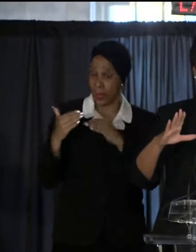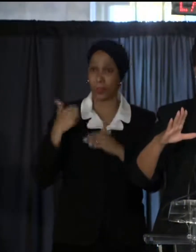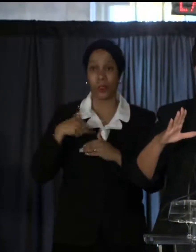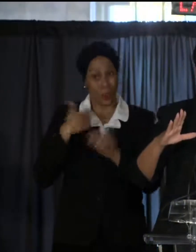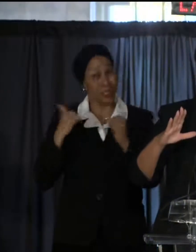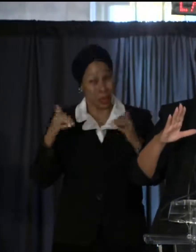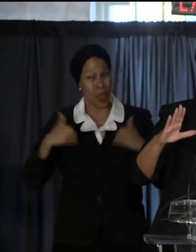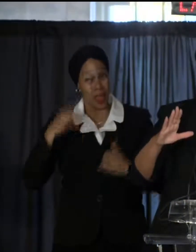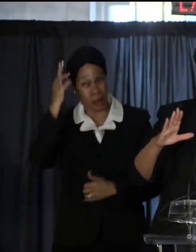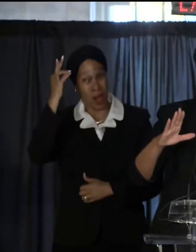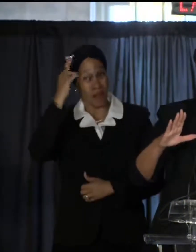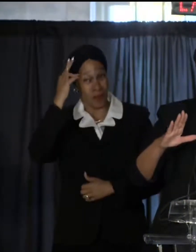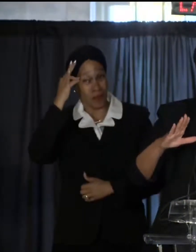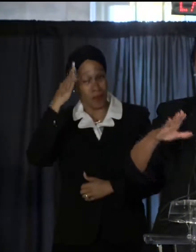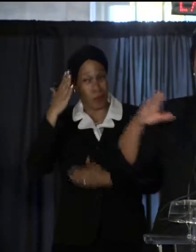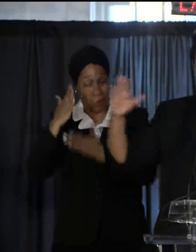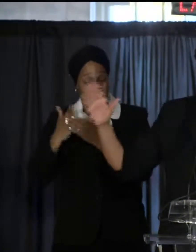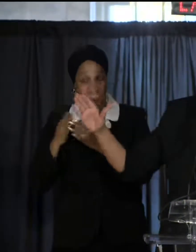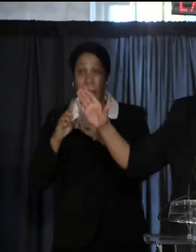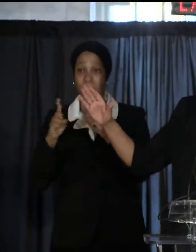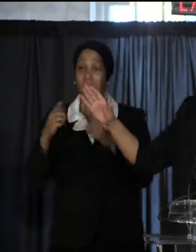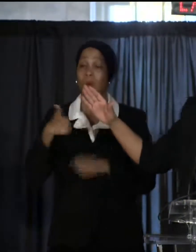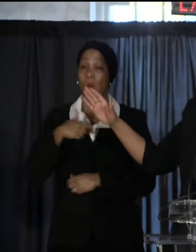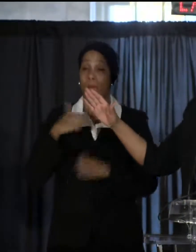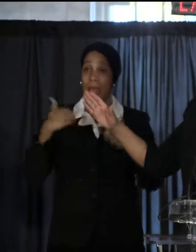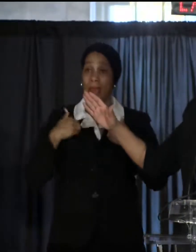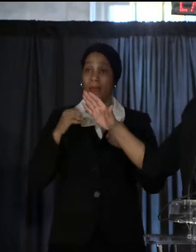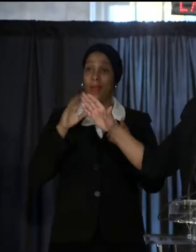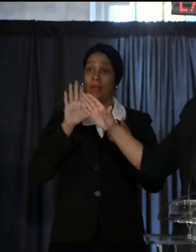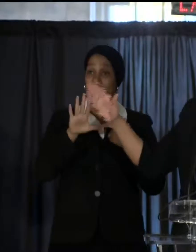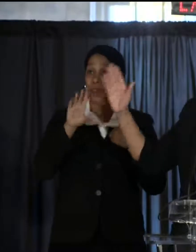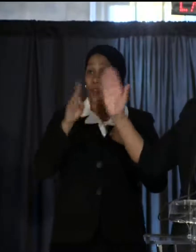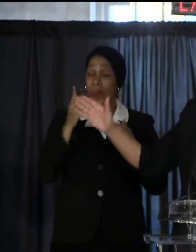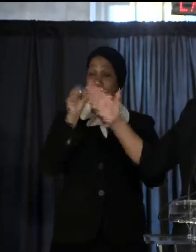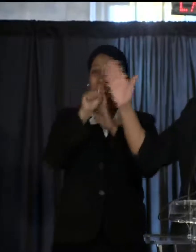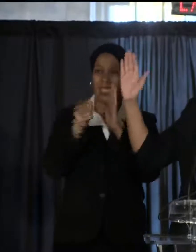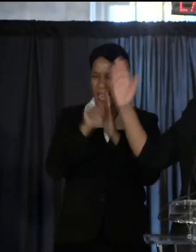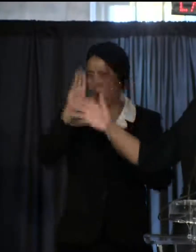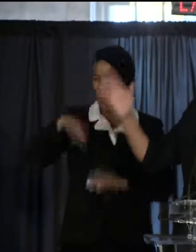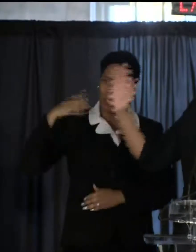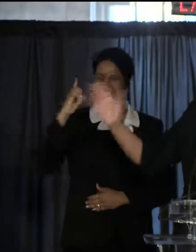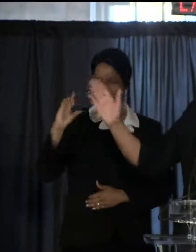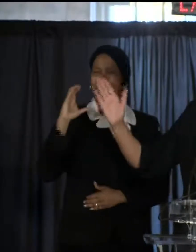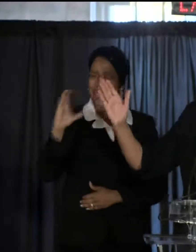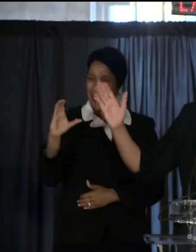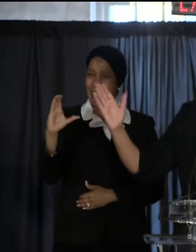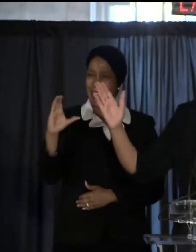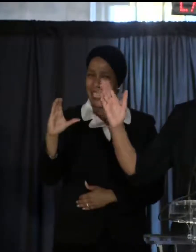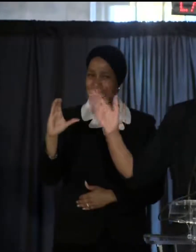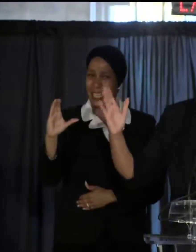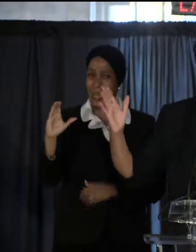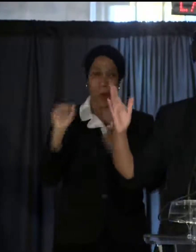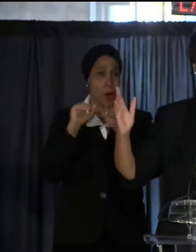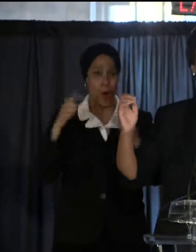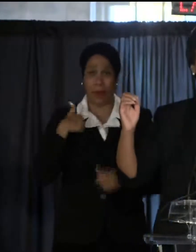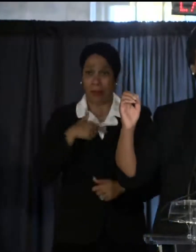FEDERAL DISTRICT BUT THEN WE HAVE THE 51ST STATE OF WASHINGTON, D.C. WHERE ALL OF US LIVE.